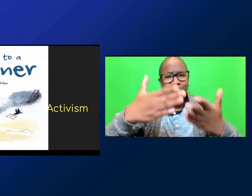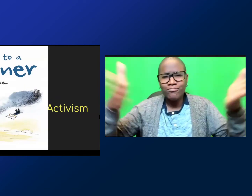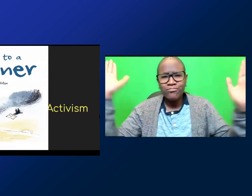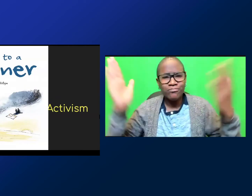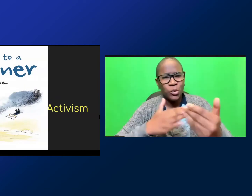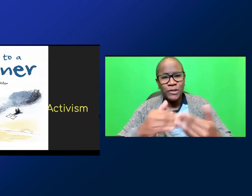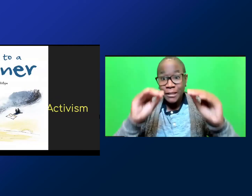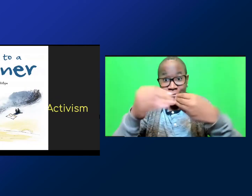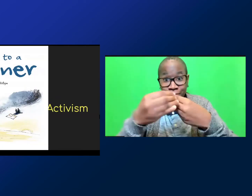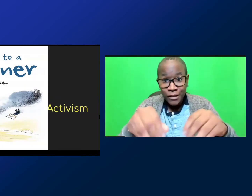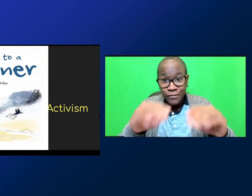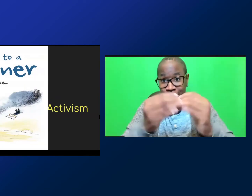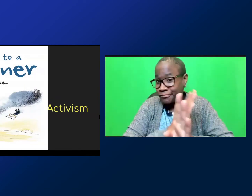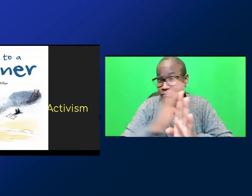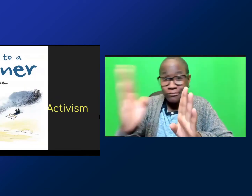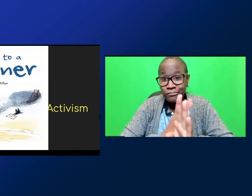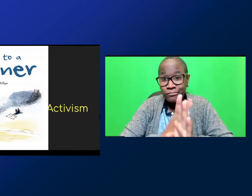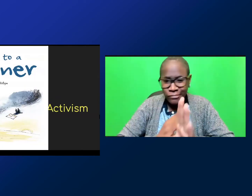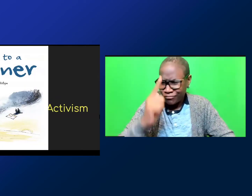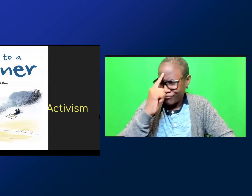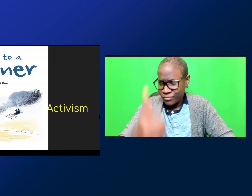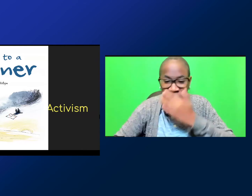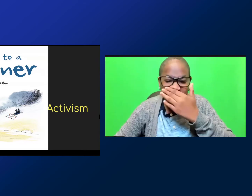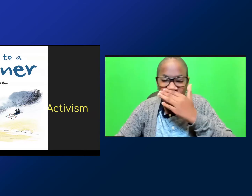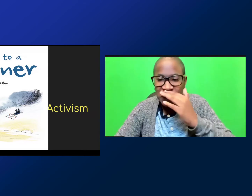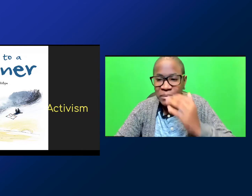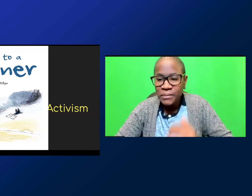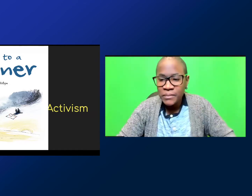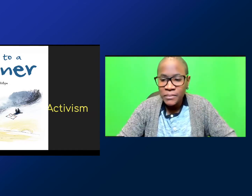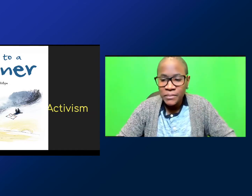this is something that you can set up in your home in your school maybe you have a home office